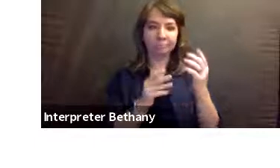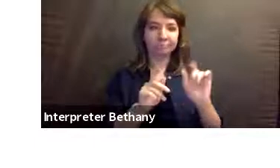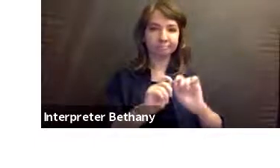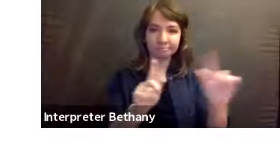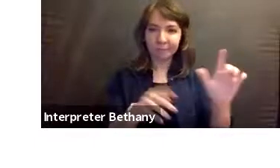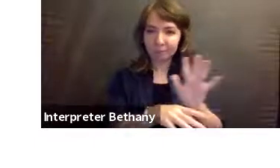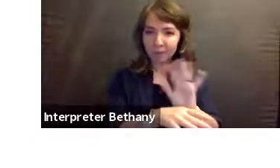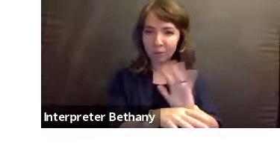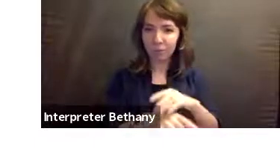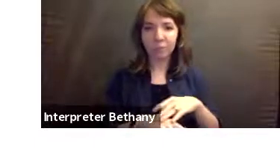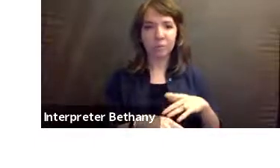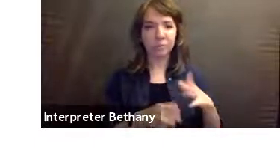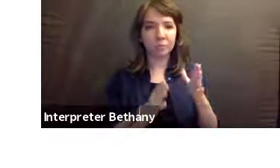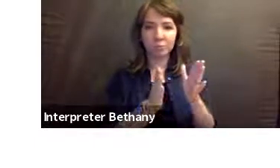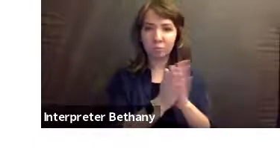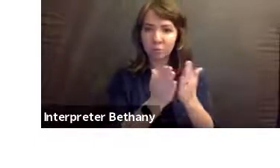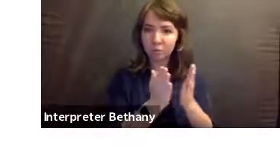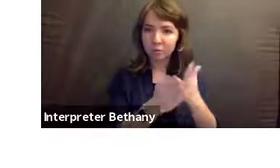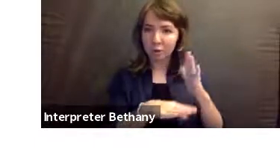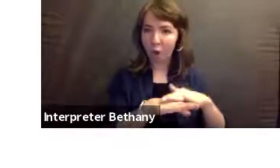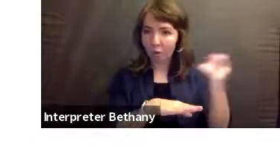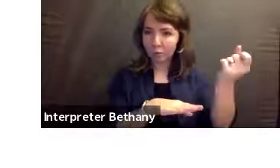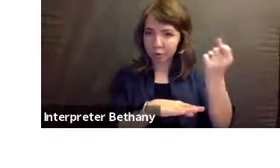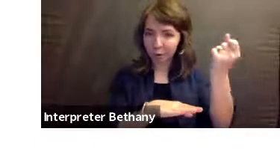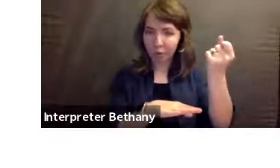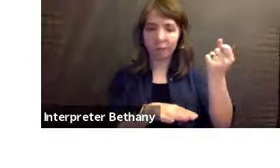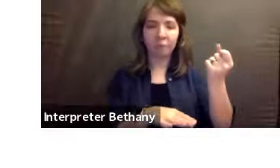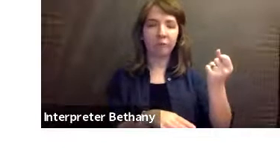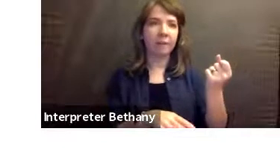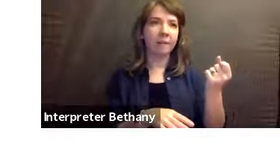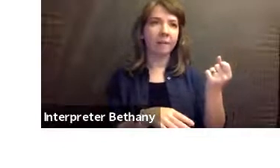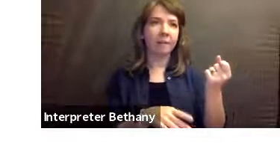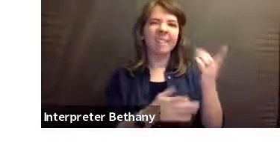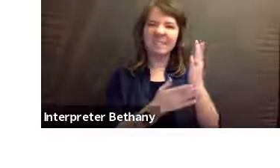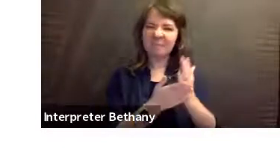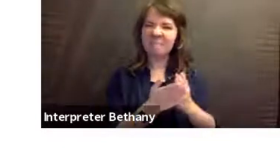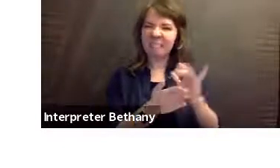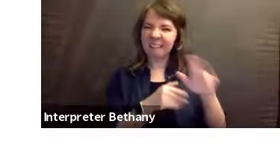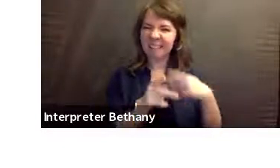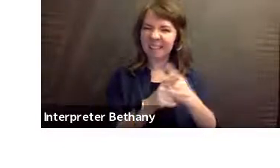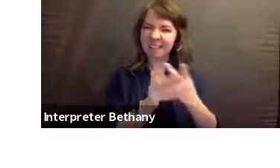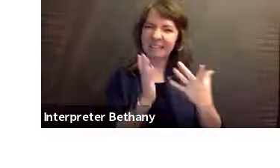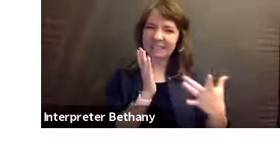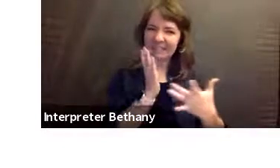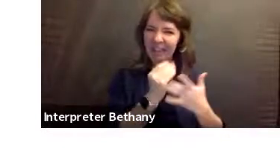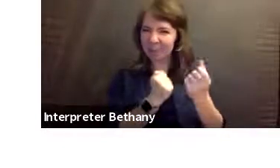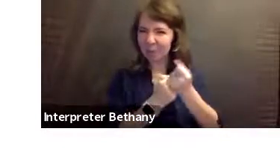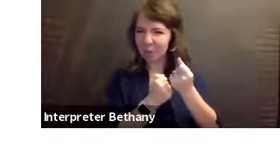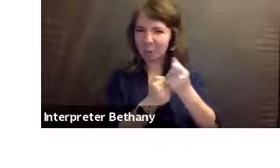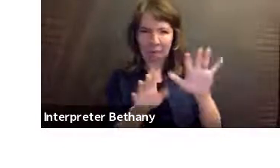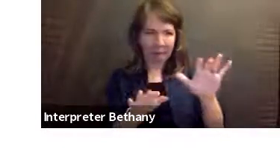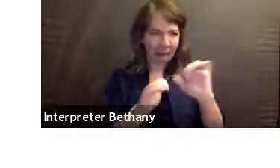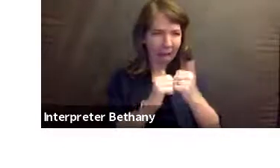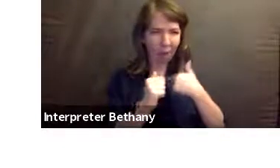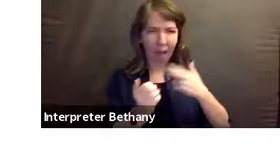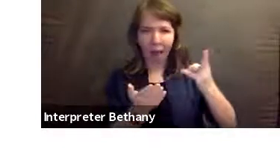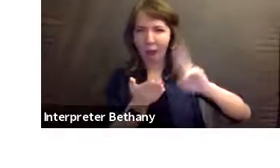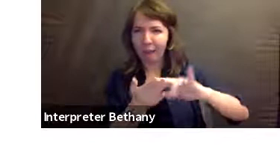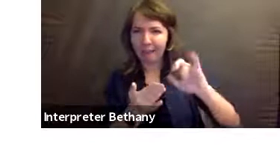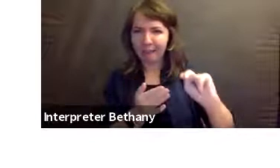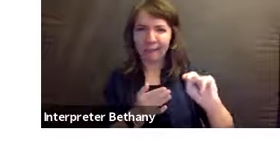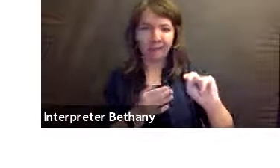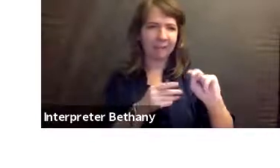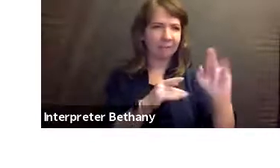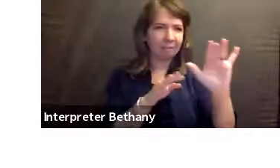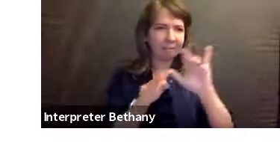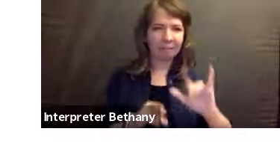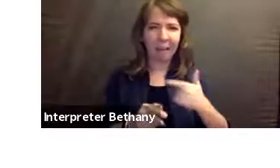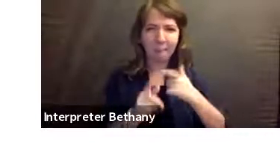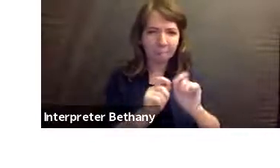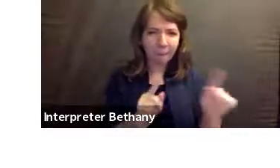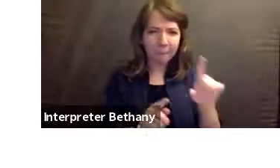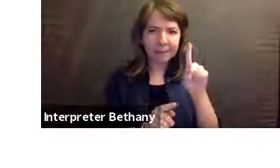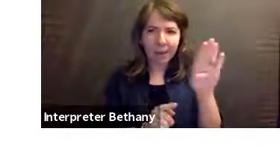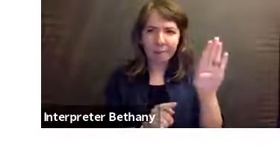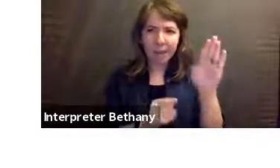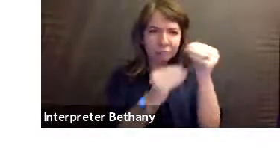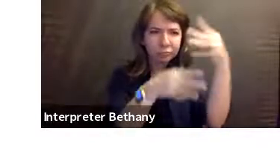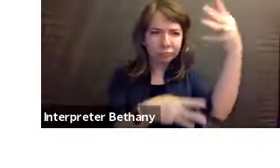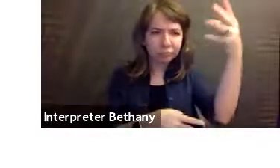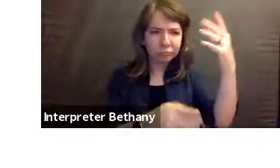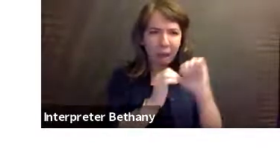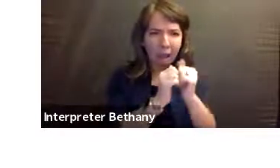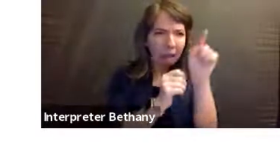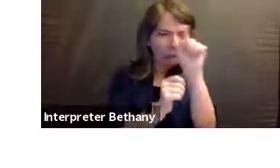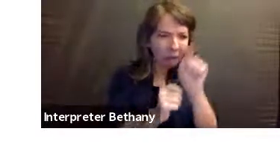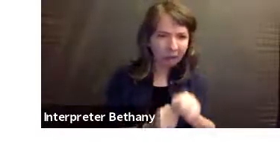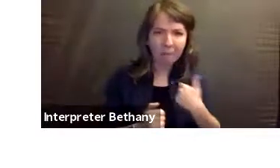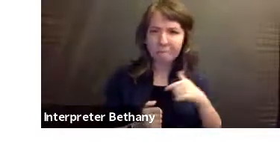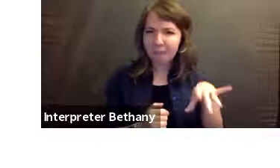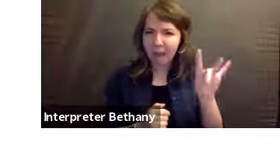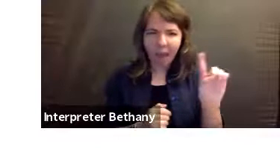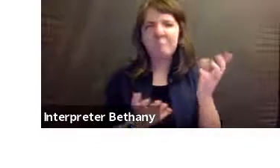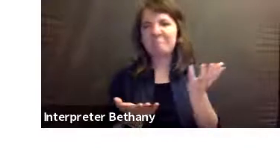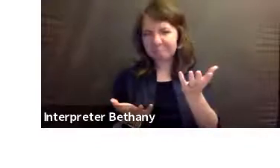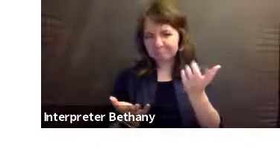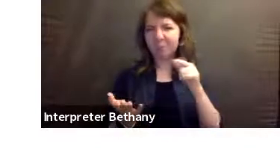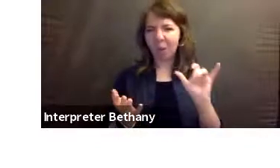Linda Kobashigawa: And some of that kind of technical help with that they would need to, you know what, what do I need to sign into the databases and how do I navigate your online catalog, things like that. That's what we point out and